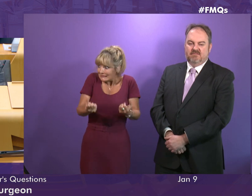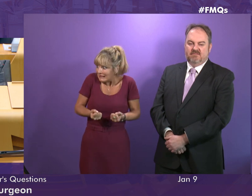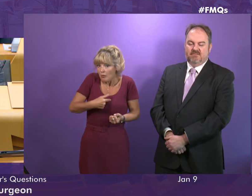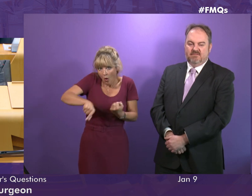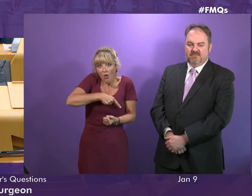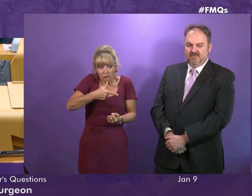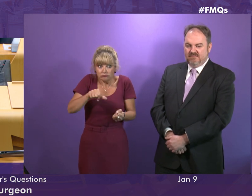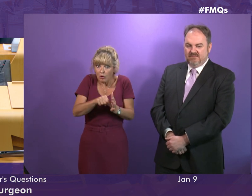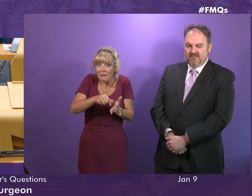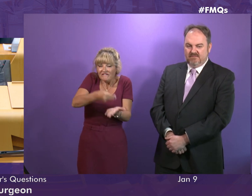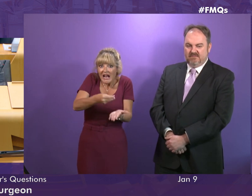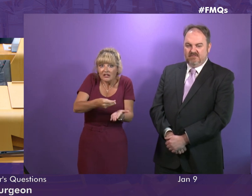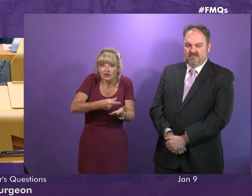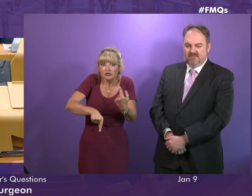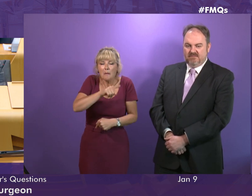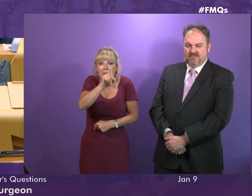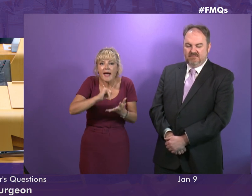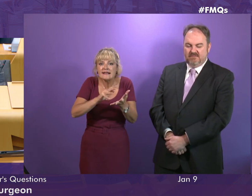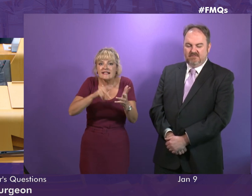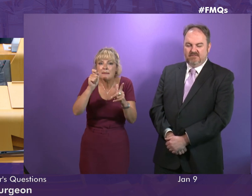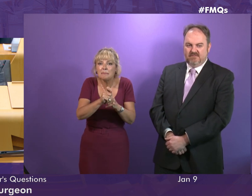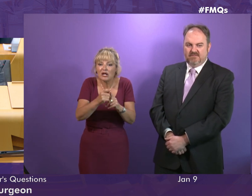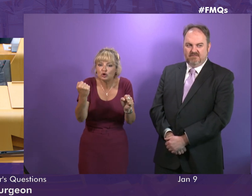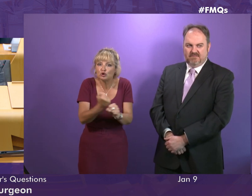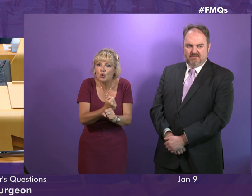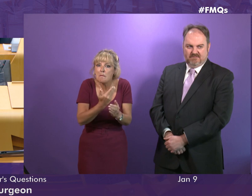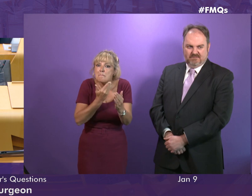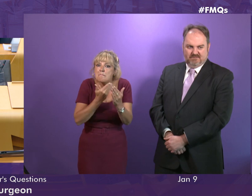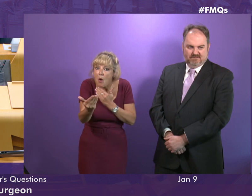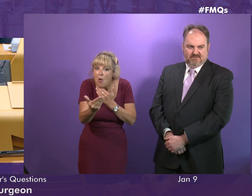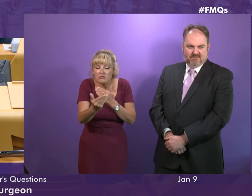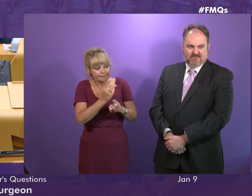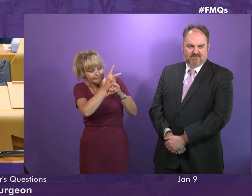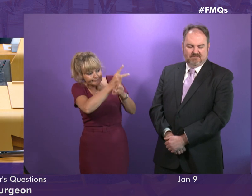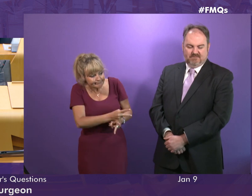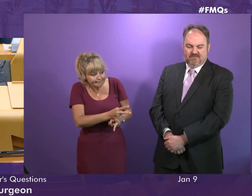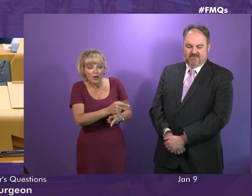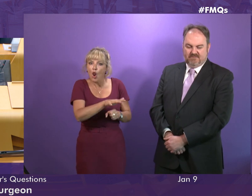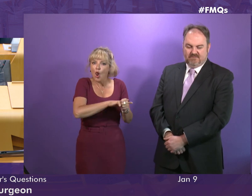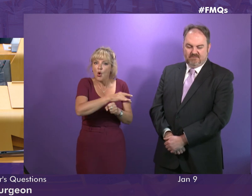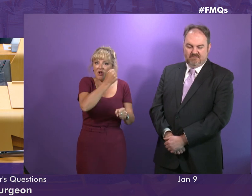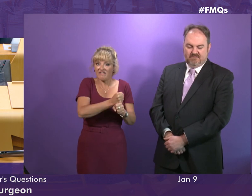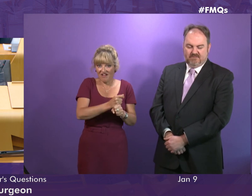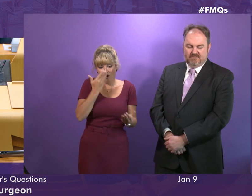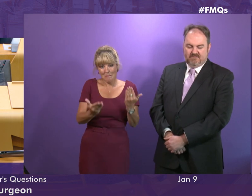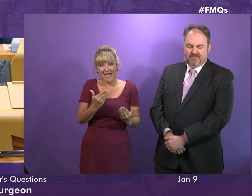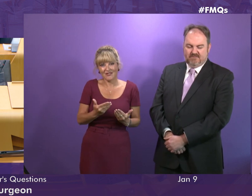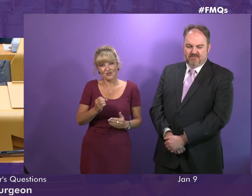SNP Government is doing more to protect local government than Labour has managed where it